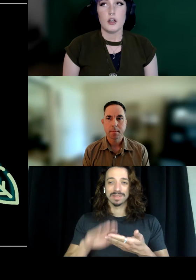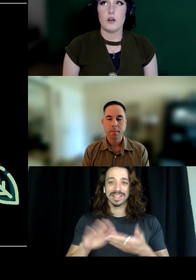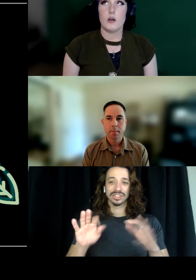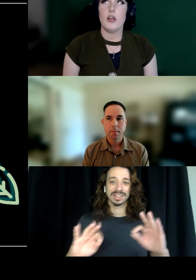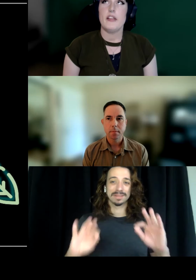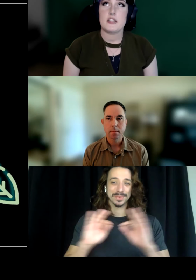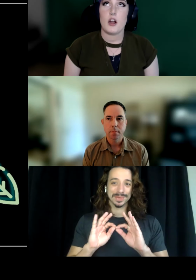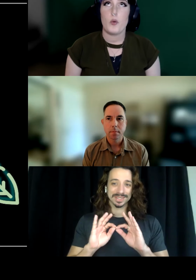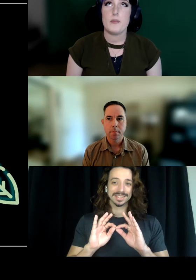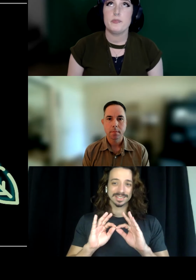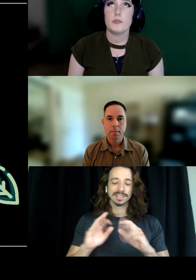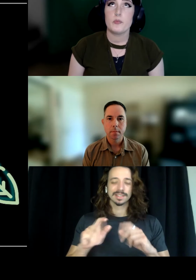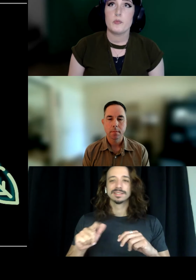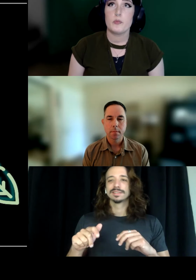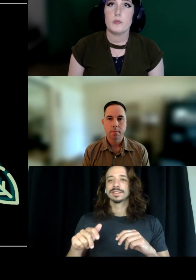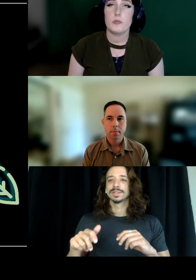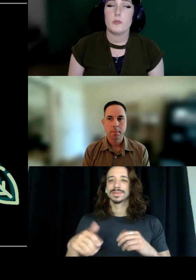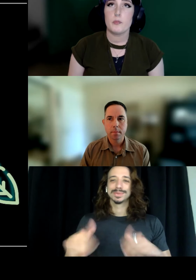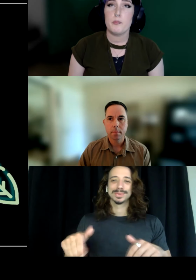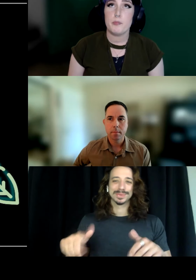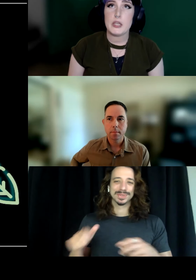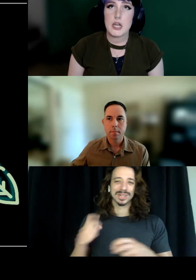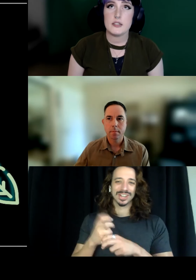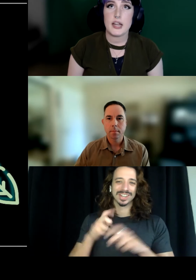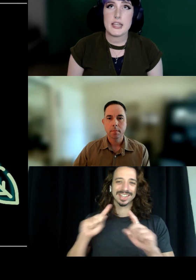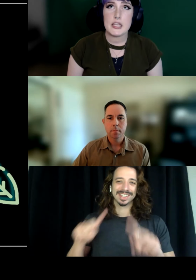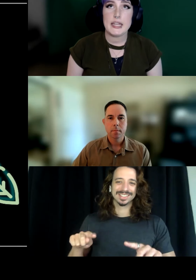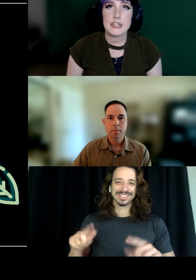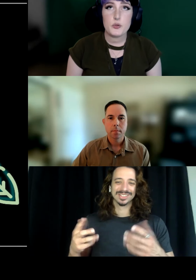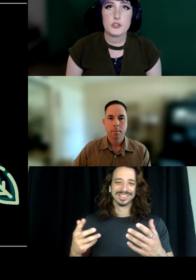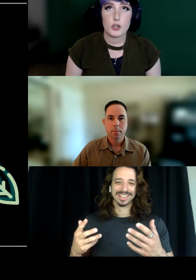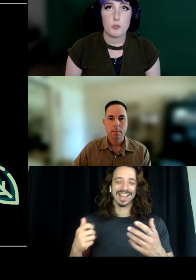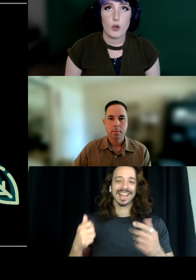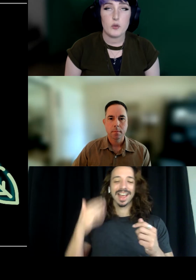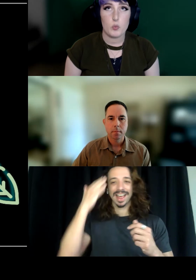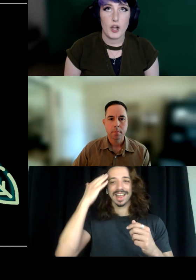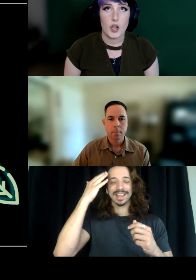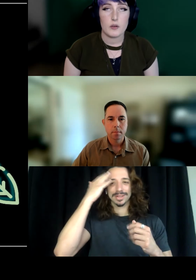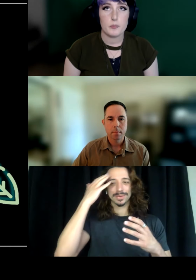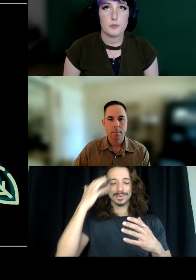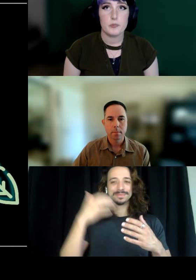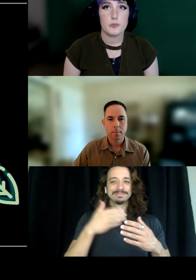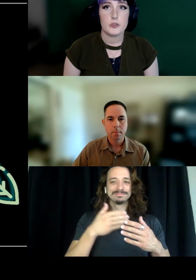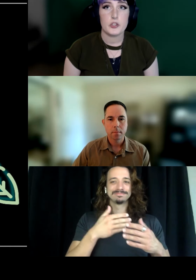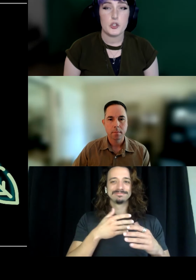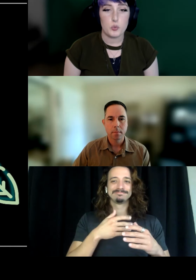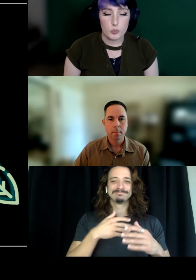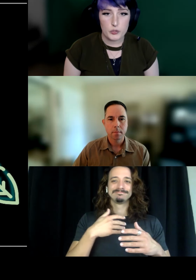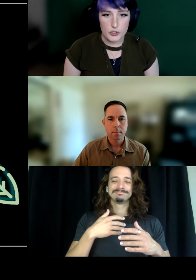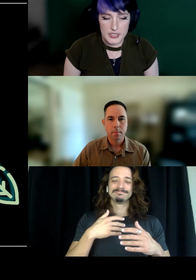Oh, that's a hard one. Because, I think, it gets to a certain point where you, your